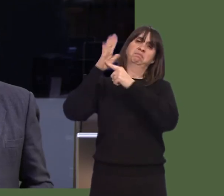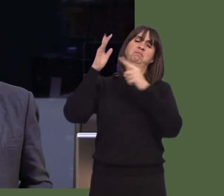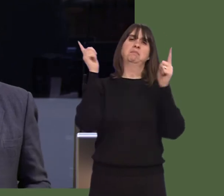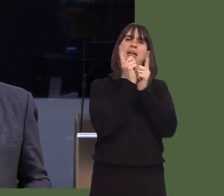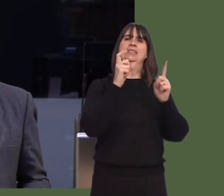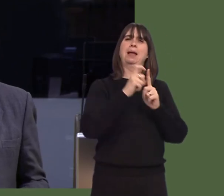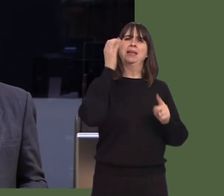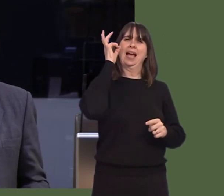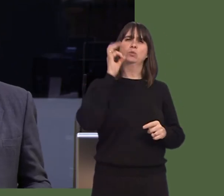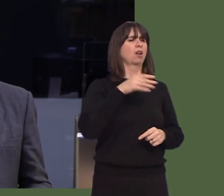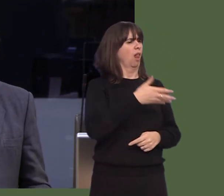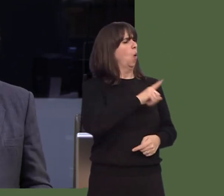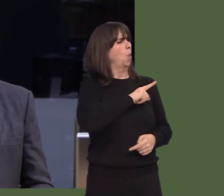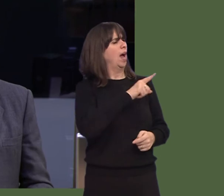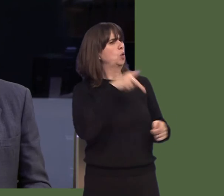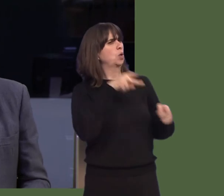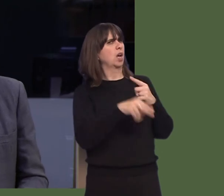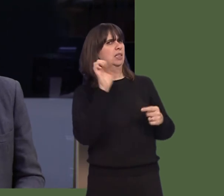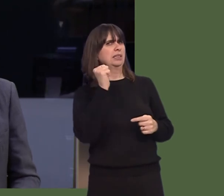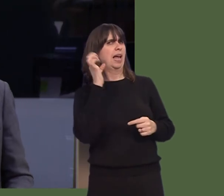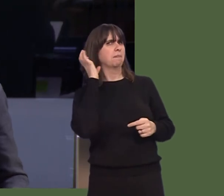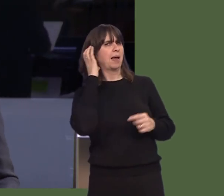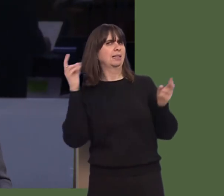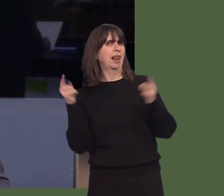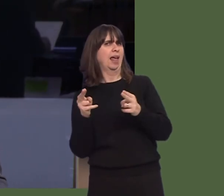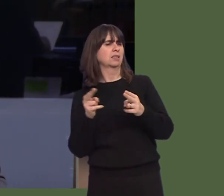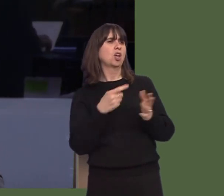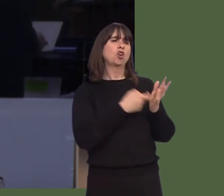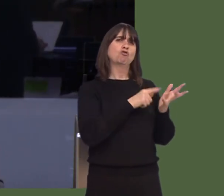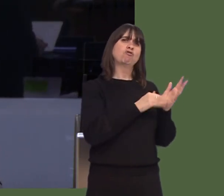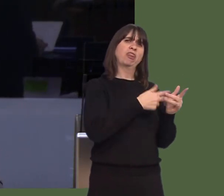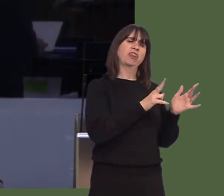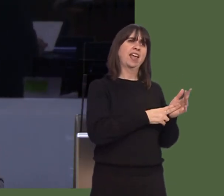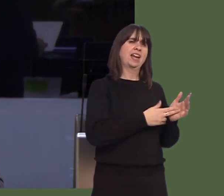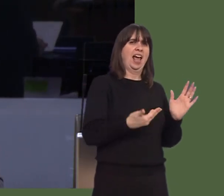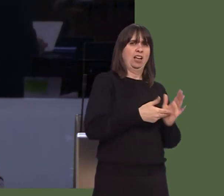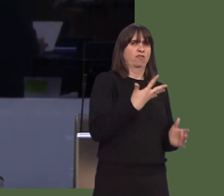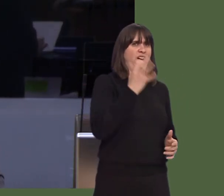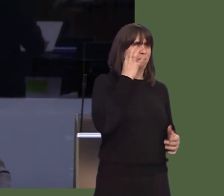every word that the UKIP Member has saidó[Interruption.] I doubt that somehow.